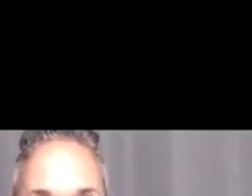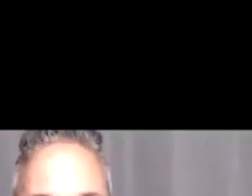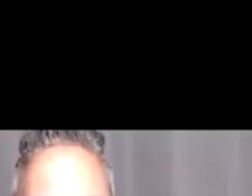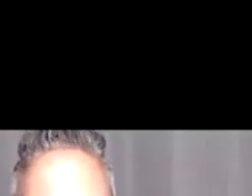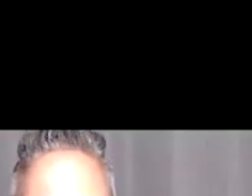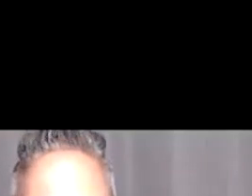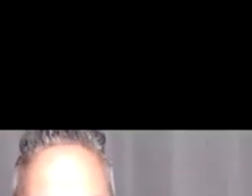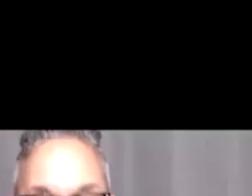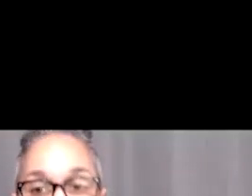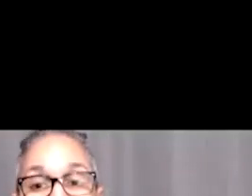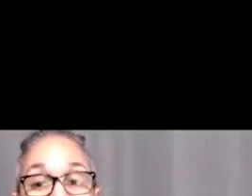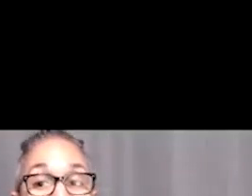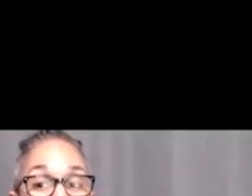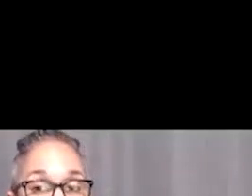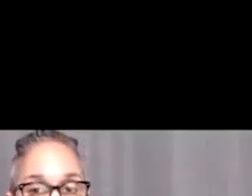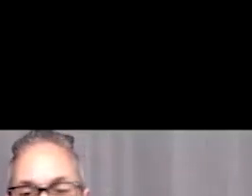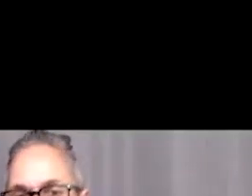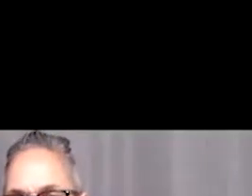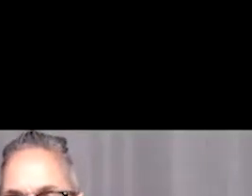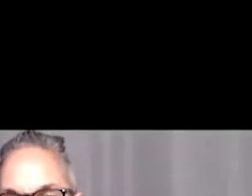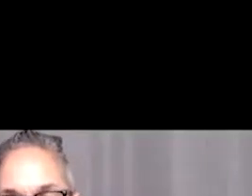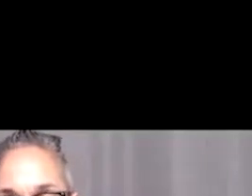Okay. So, how many instances of RSI do